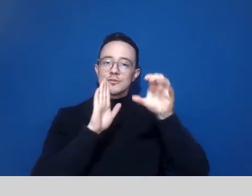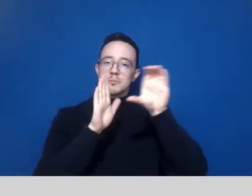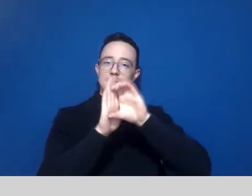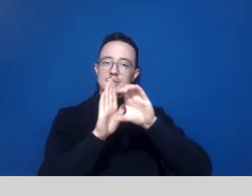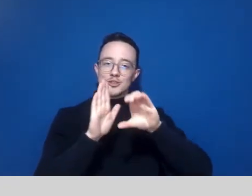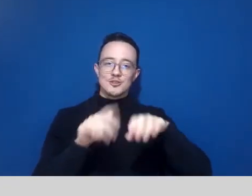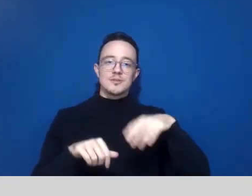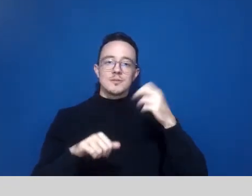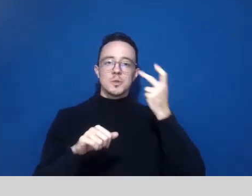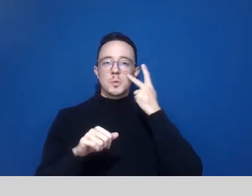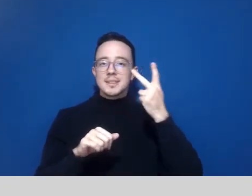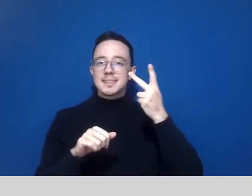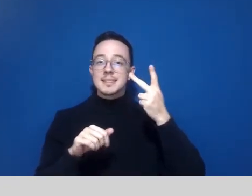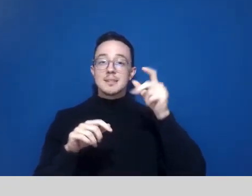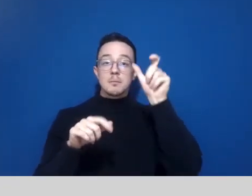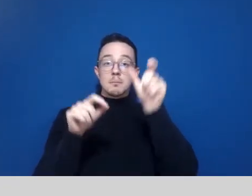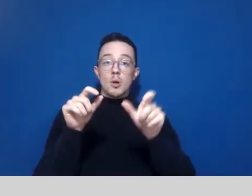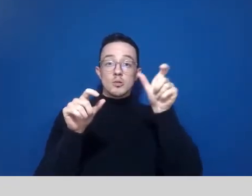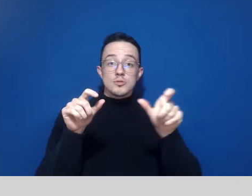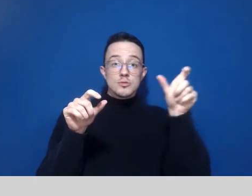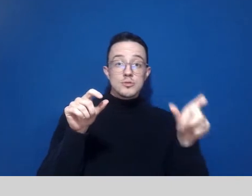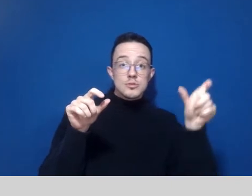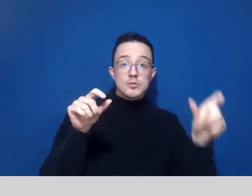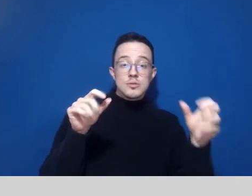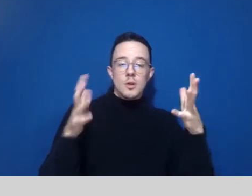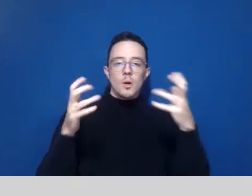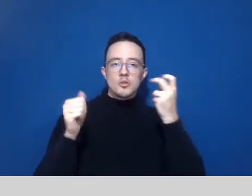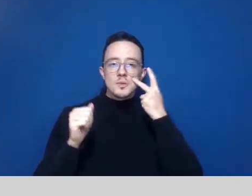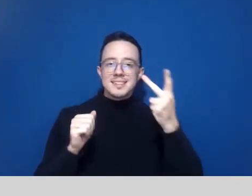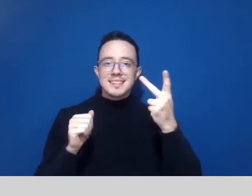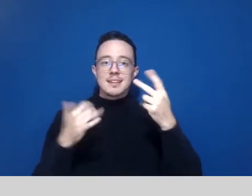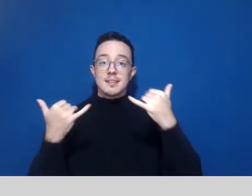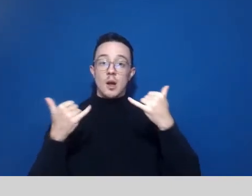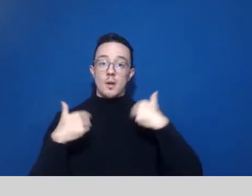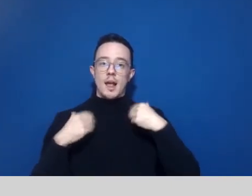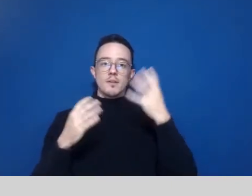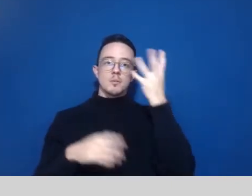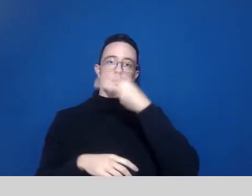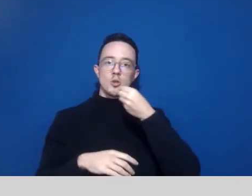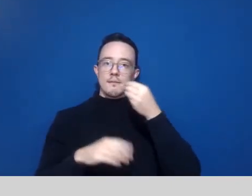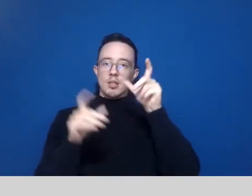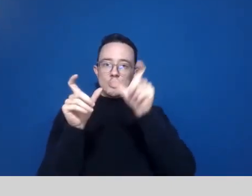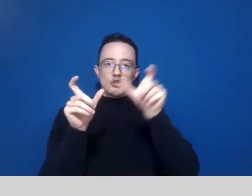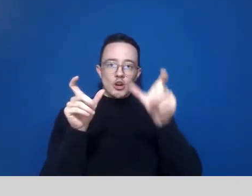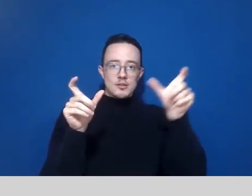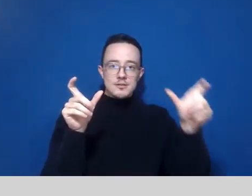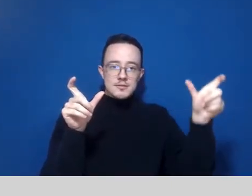on the X axis against the number of cases on the Y axis. And now we've got a chart of cases over time